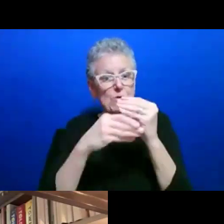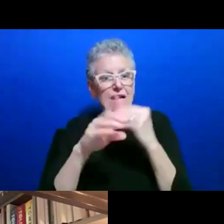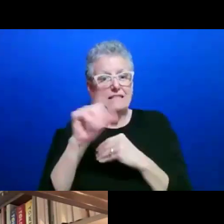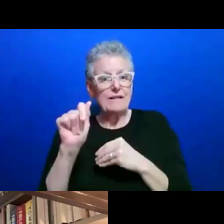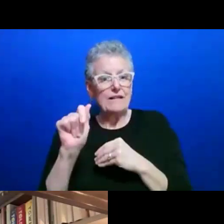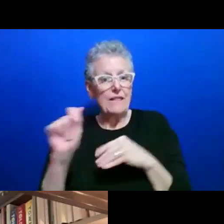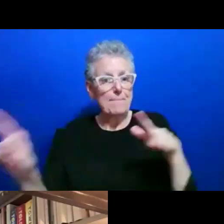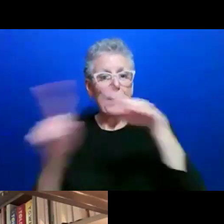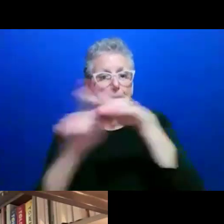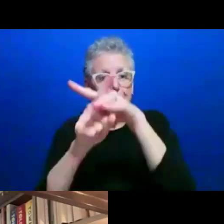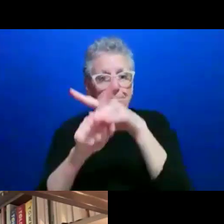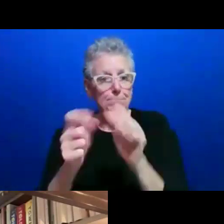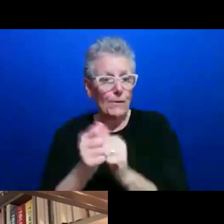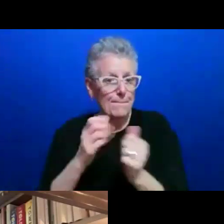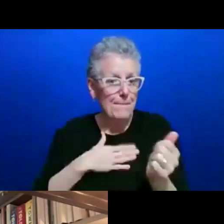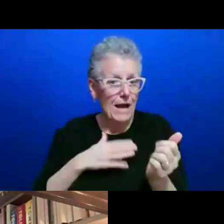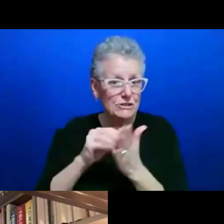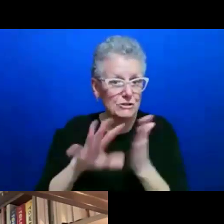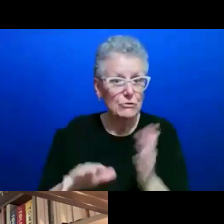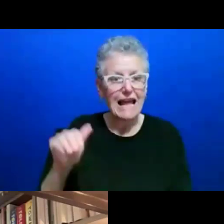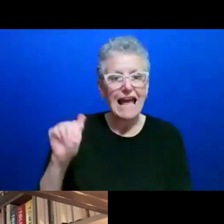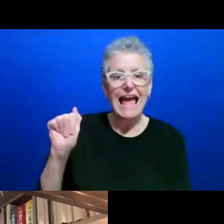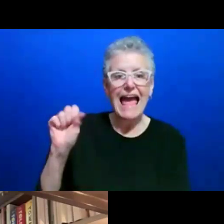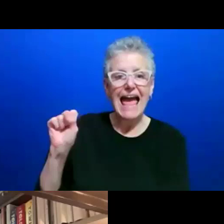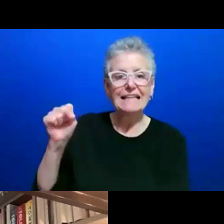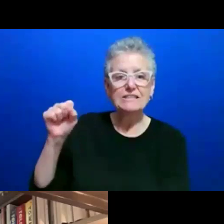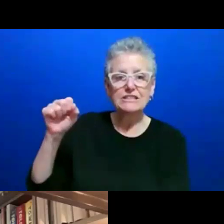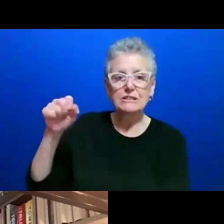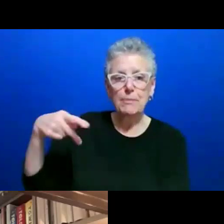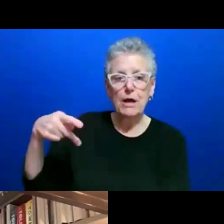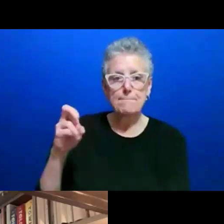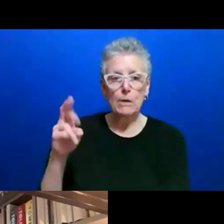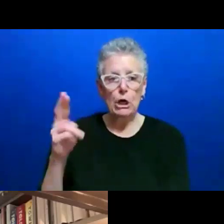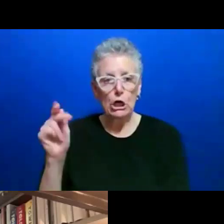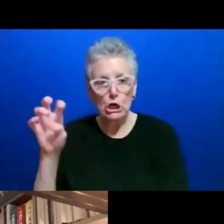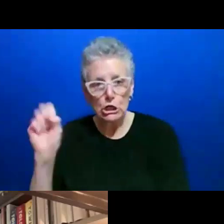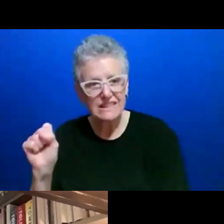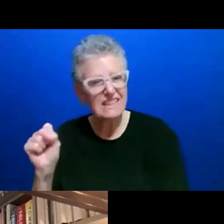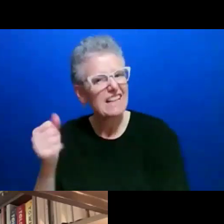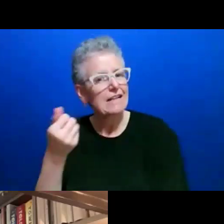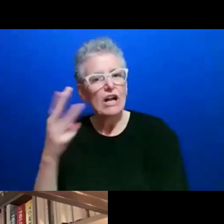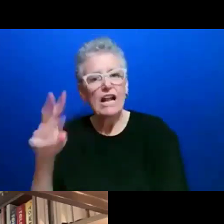with my students, Asperger's, and a variety of other ones that have been very informative.